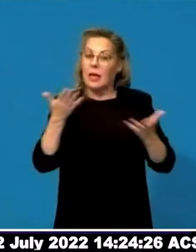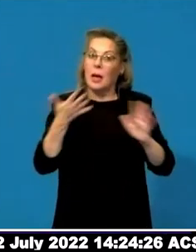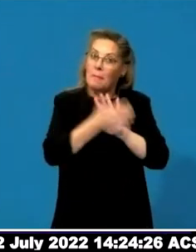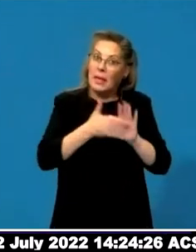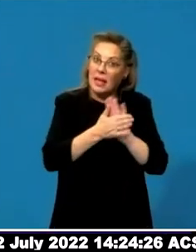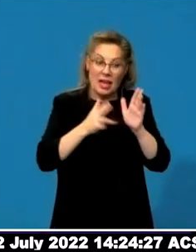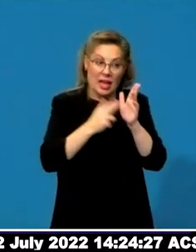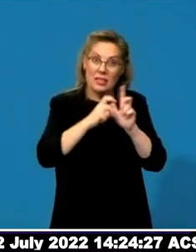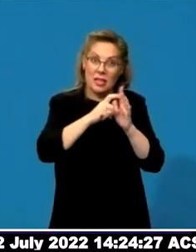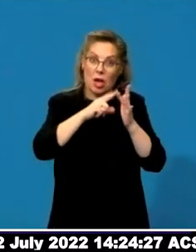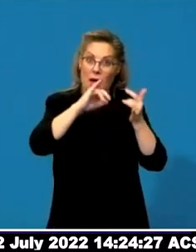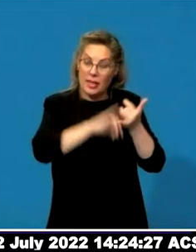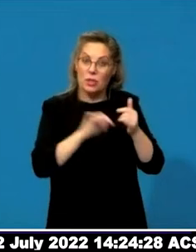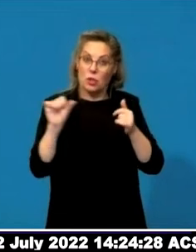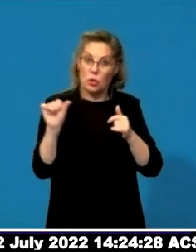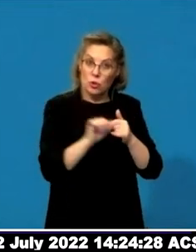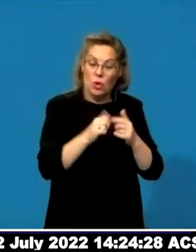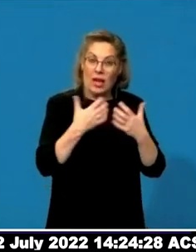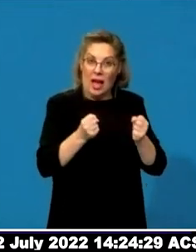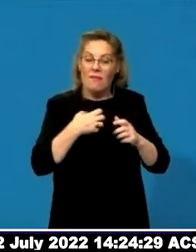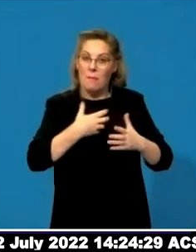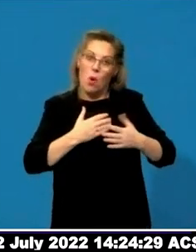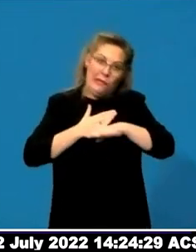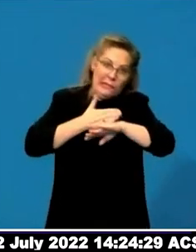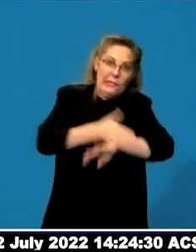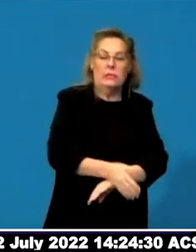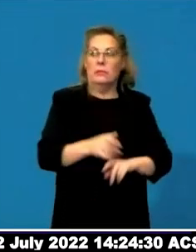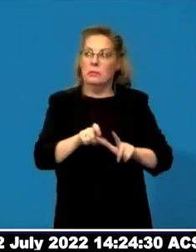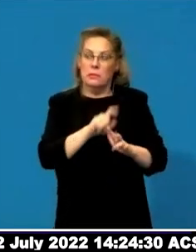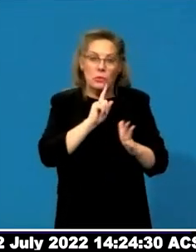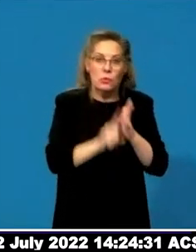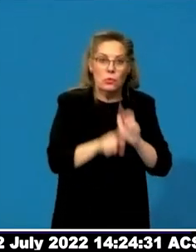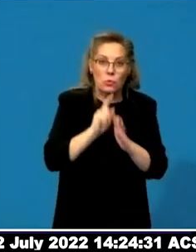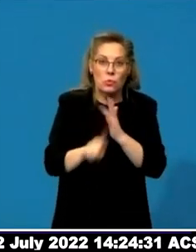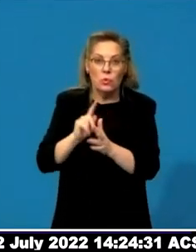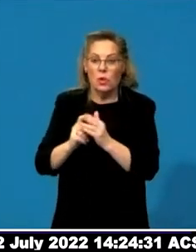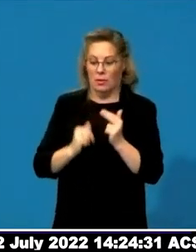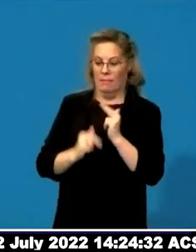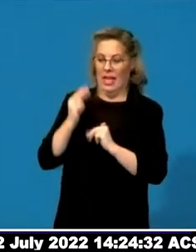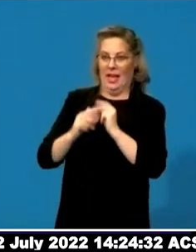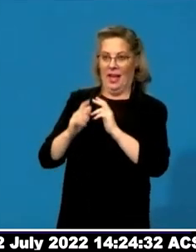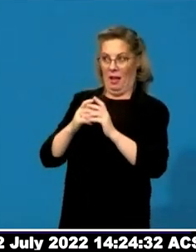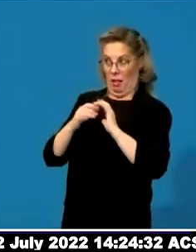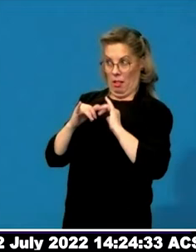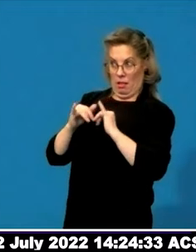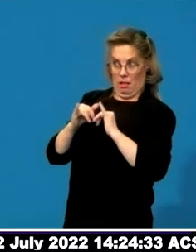into working more closely with those organisations - organisations where you have the trust - before they commence